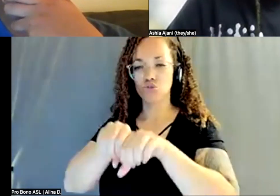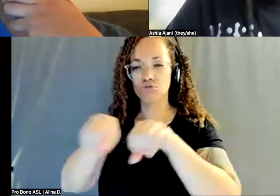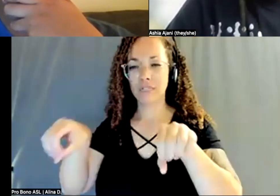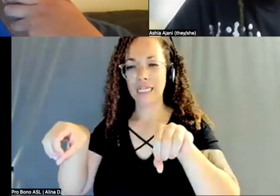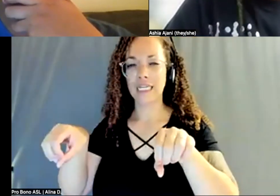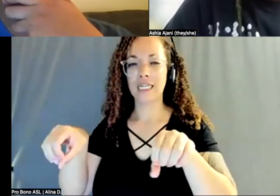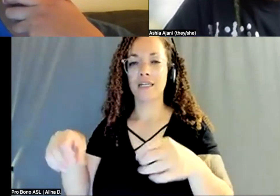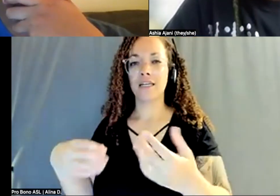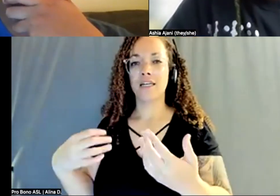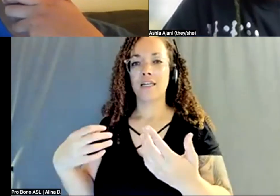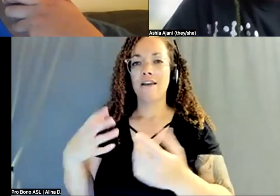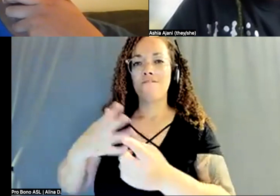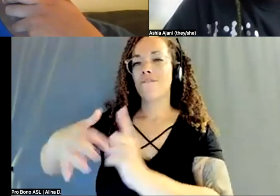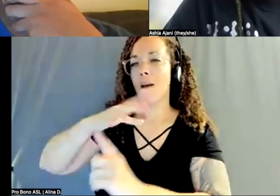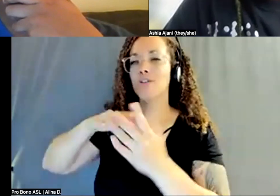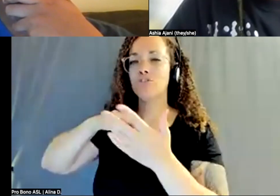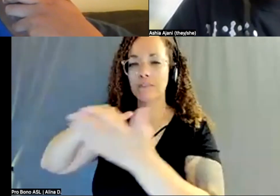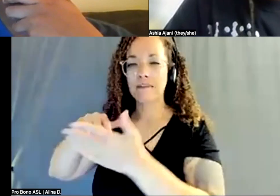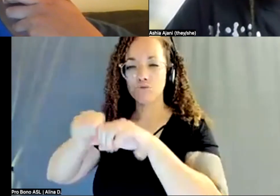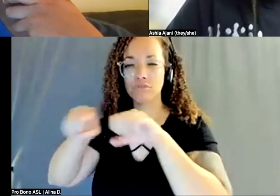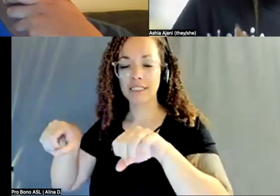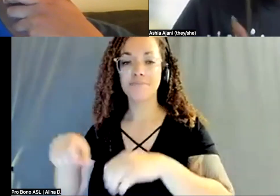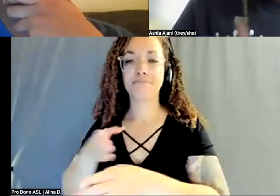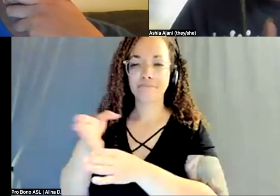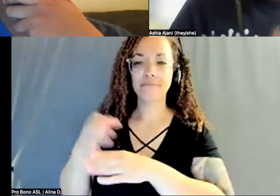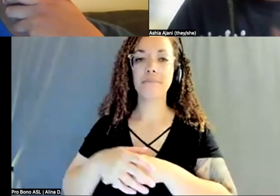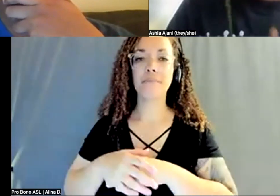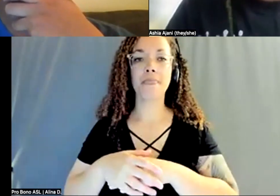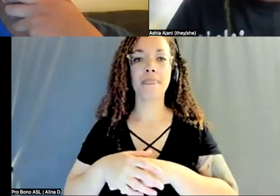like, I went to a PWI and I'm like, wow, we're not talking about any of this in conversation